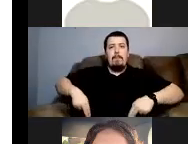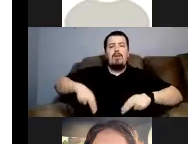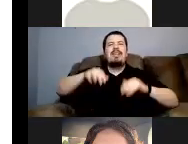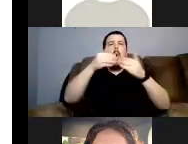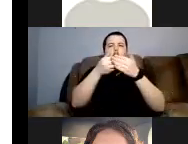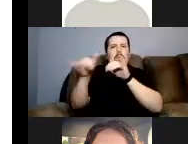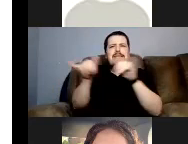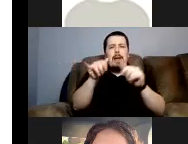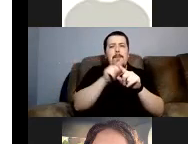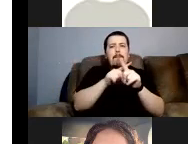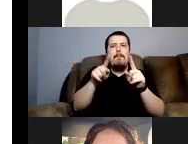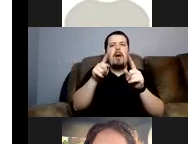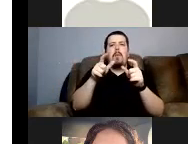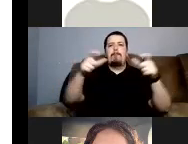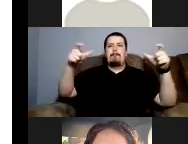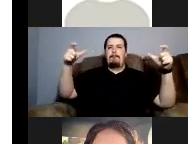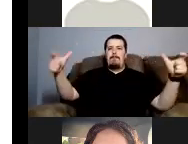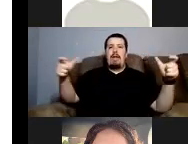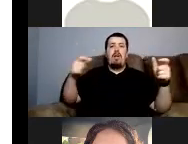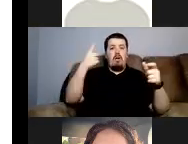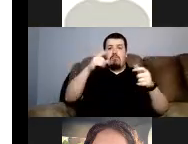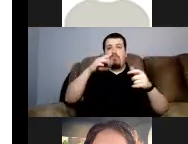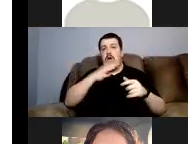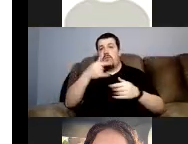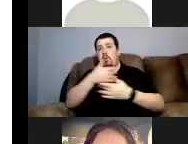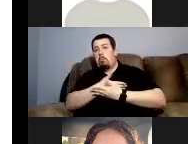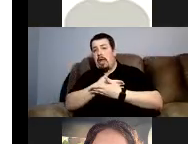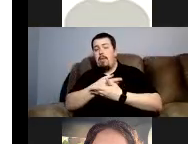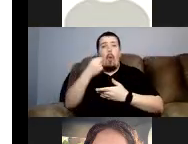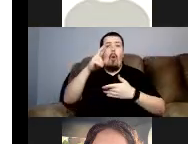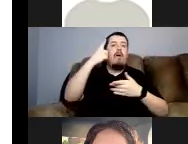is universal size. It could fit a baby, it could fit an adult, it's universal design, it's a great idea